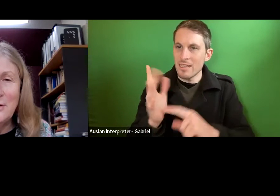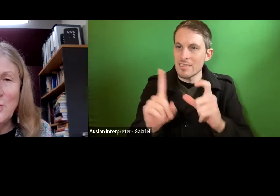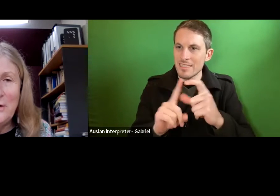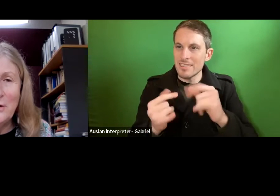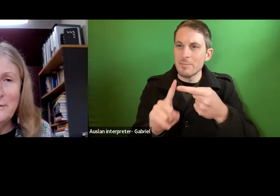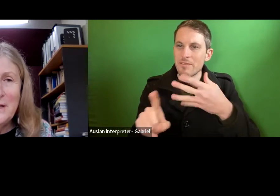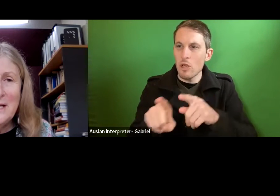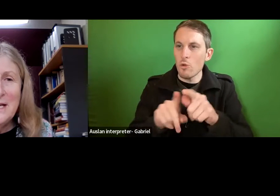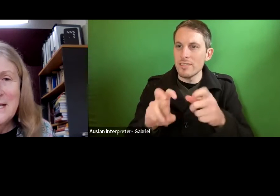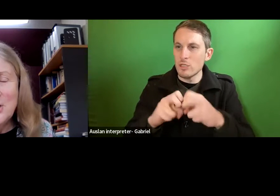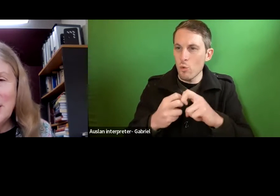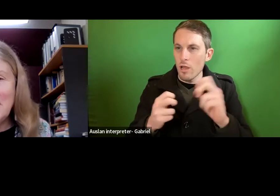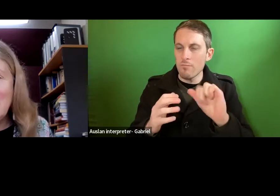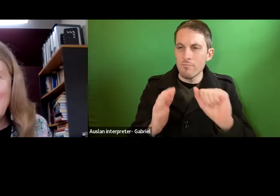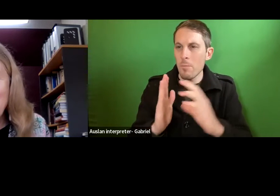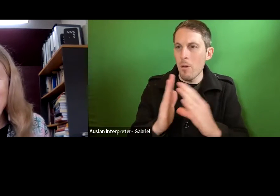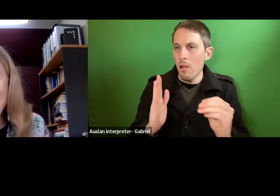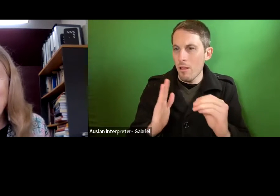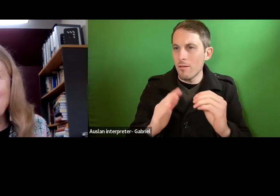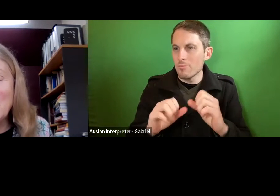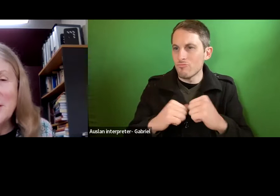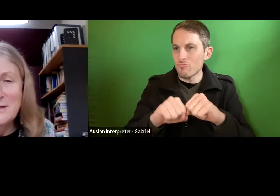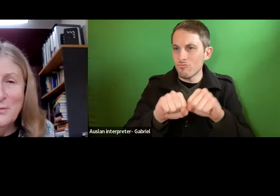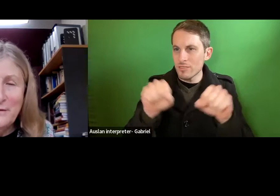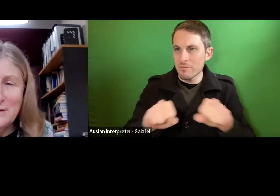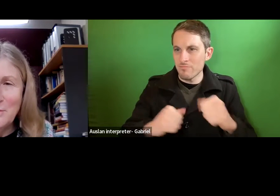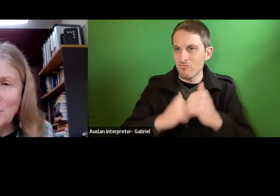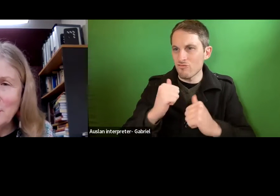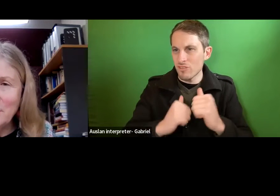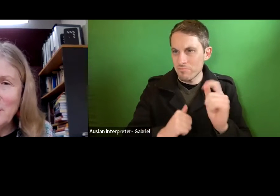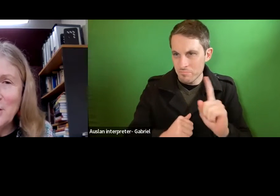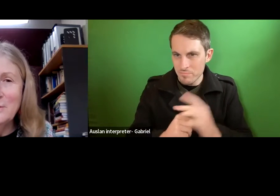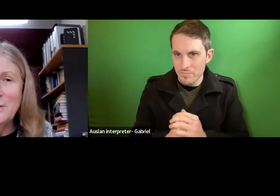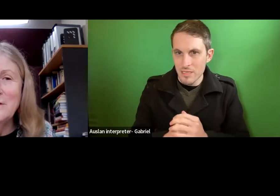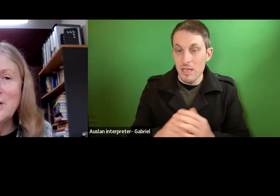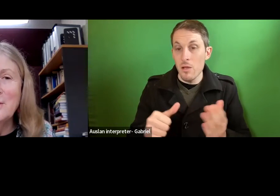are aware of. Thankfully, one of the most prevalent models for a very long period of time